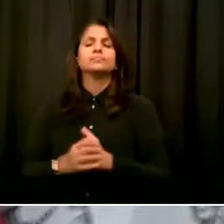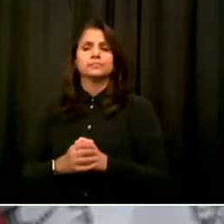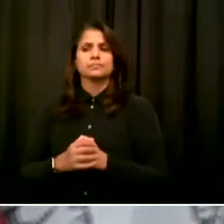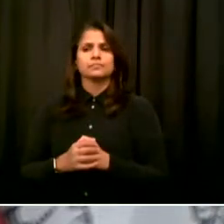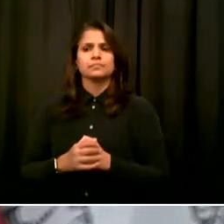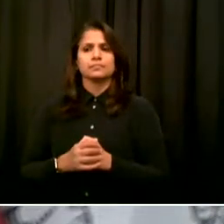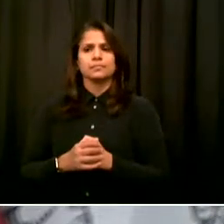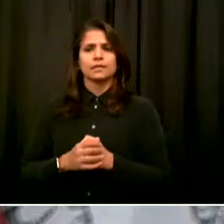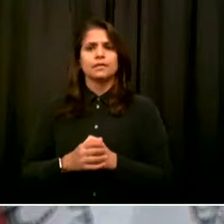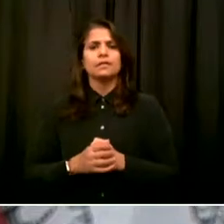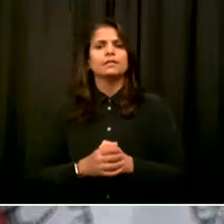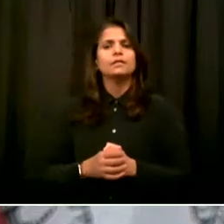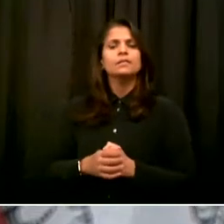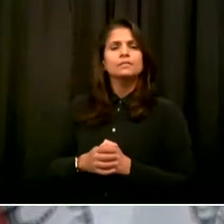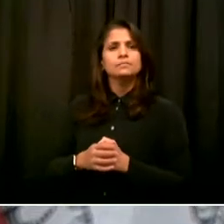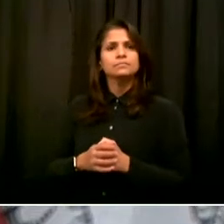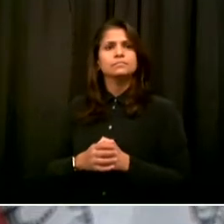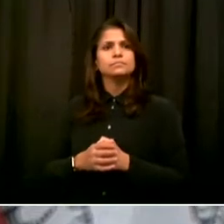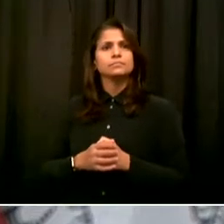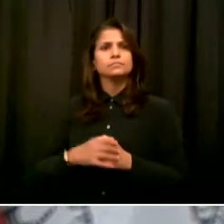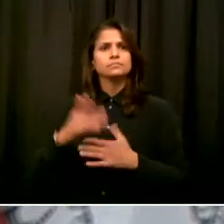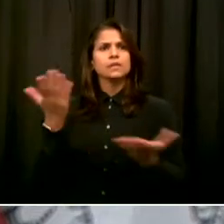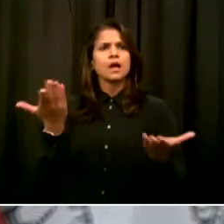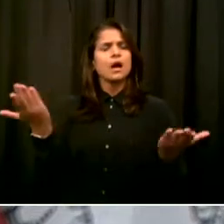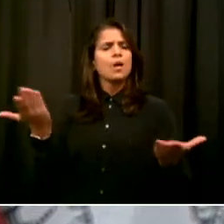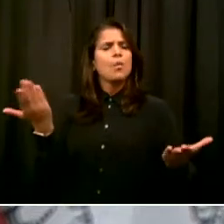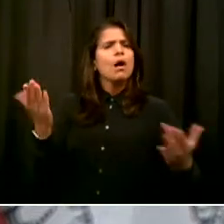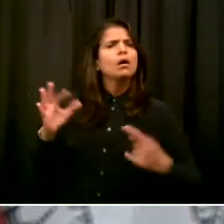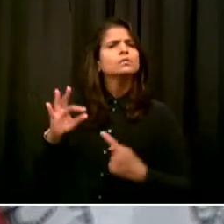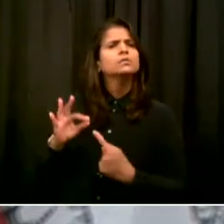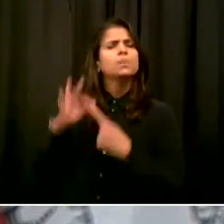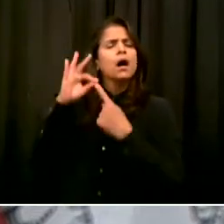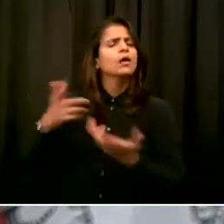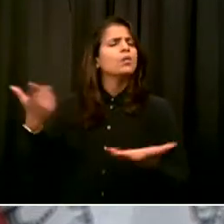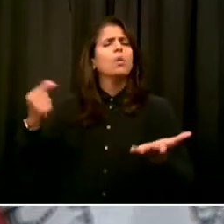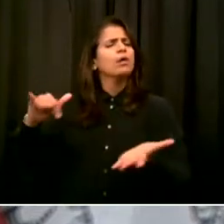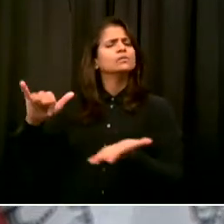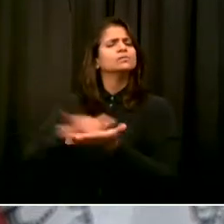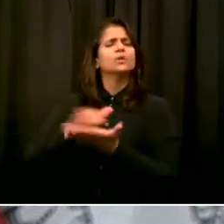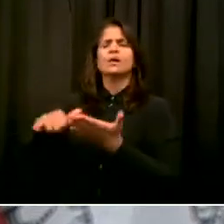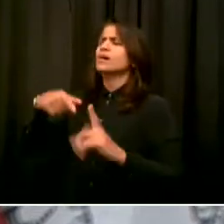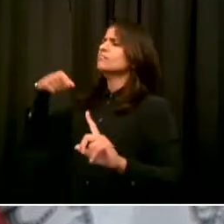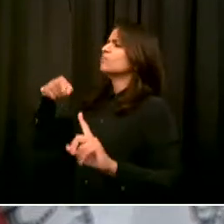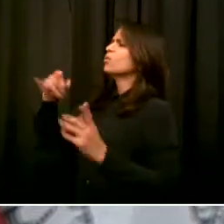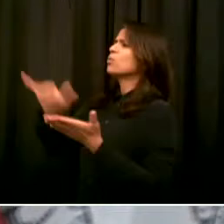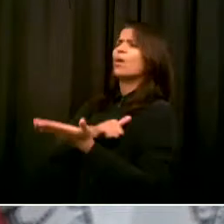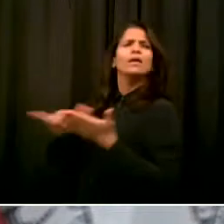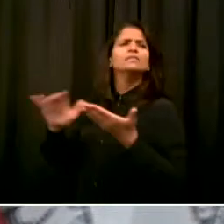BECAUSE NEW YORKERS DID SO MUCH TO FIGHT BACK THE E CORONAVIRUS SUCCESSFULLYLYHA TT T E WENENEDU